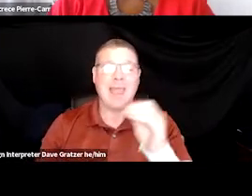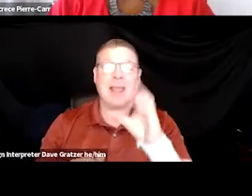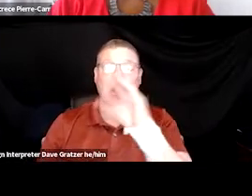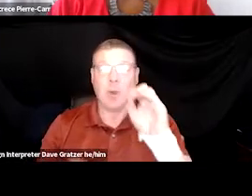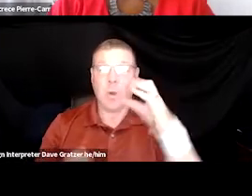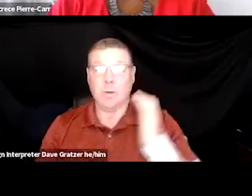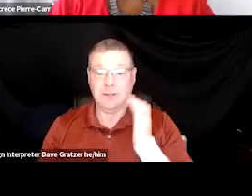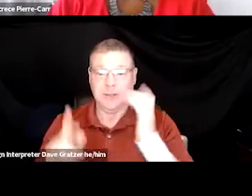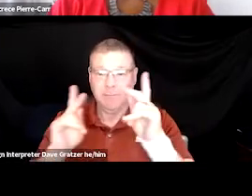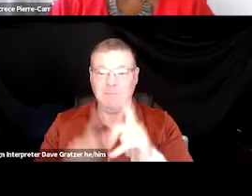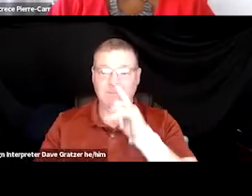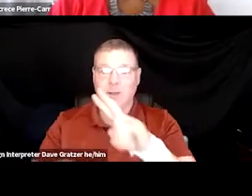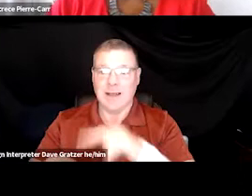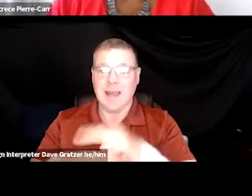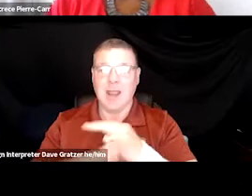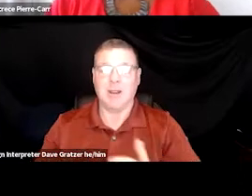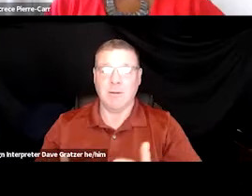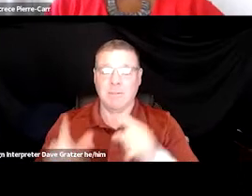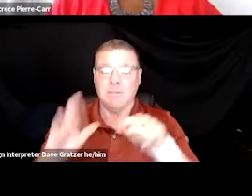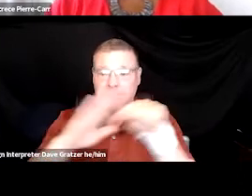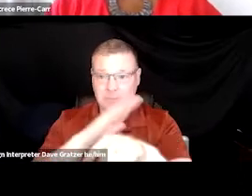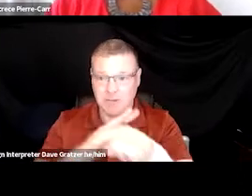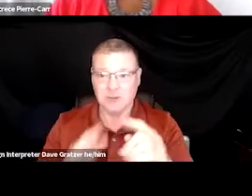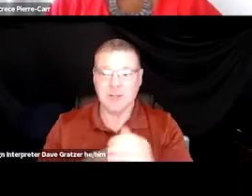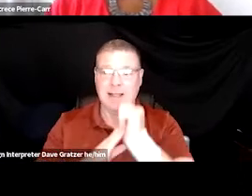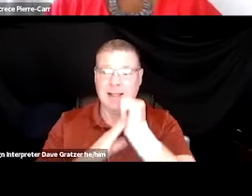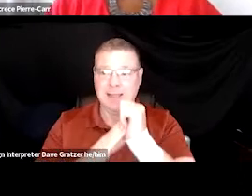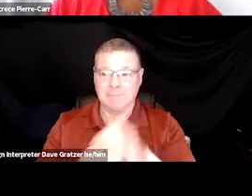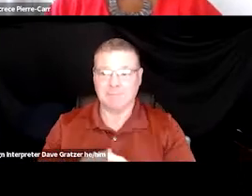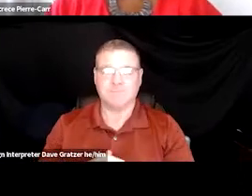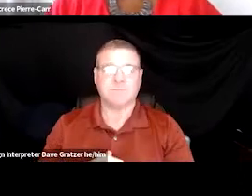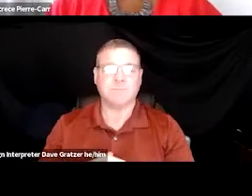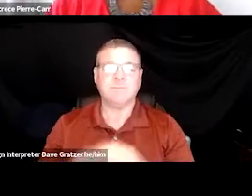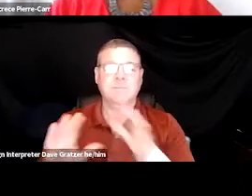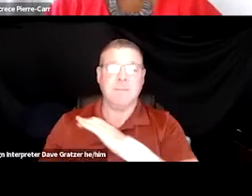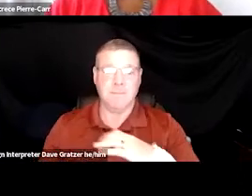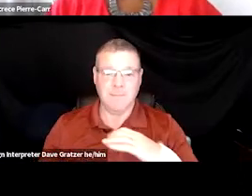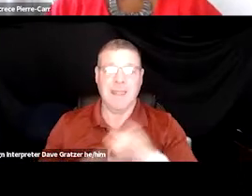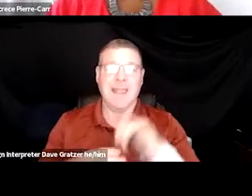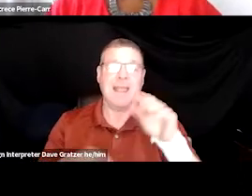the National Suicide Prevention Lifeline Steering Committee. She serves on the clinical advisory council